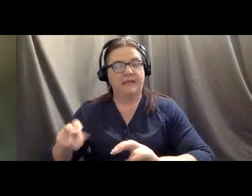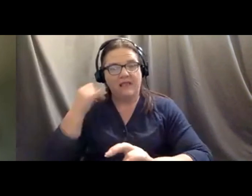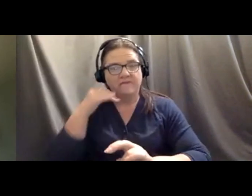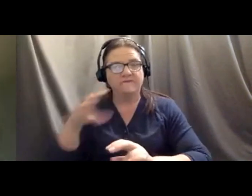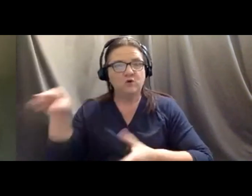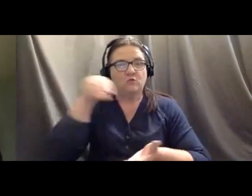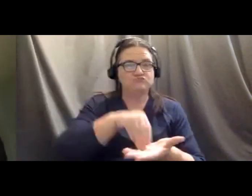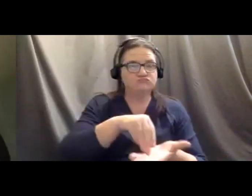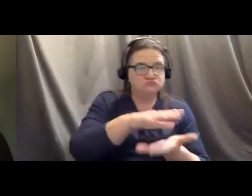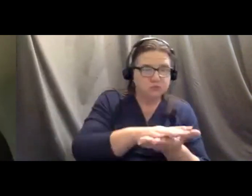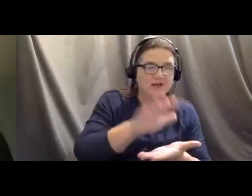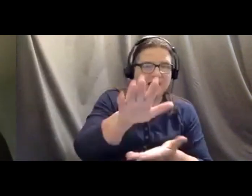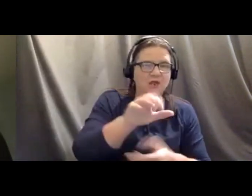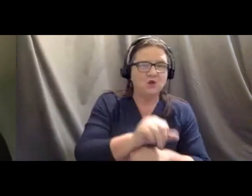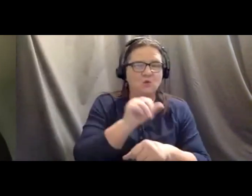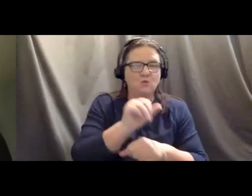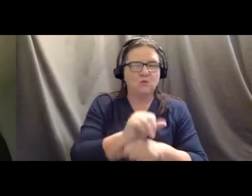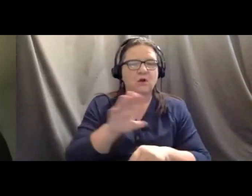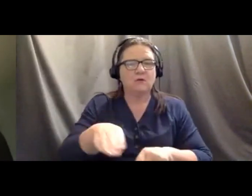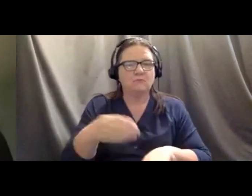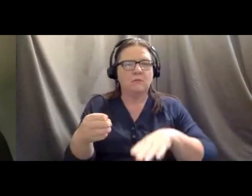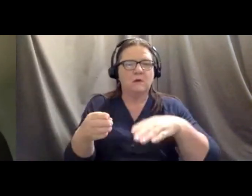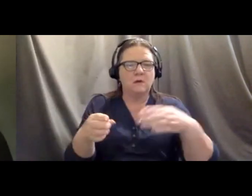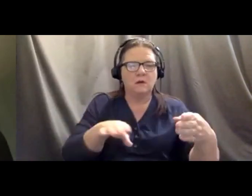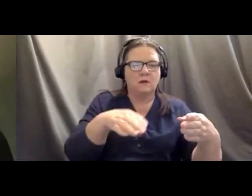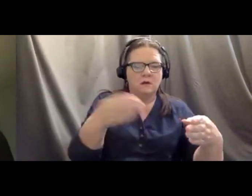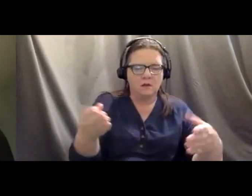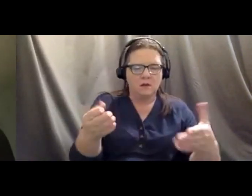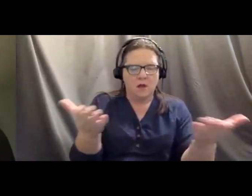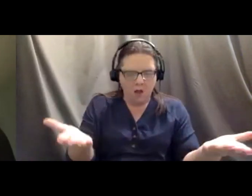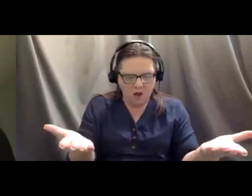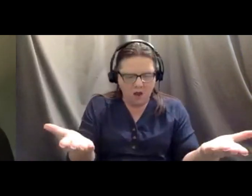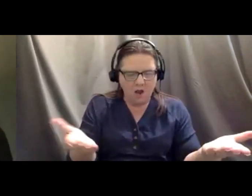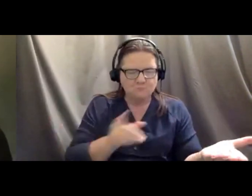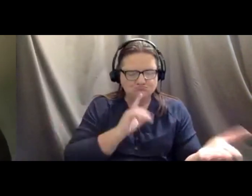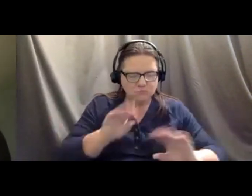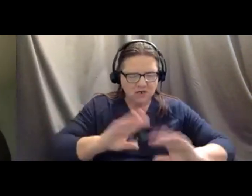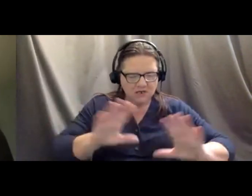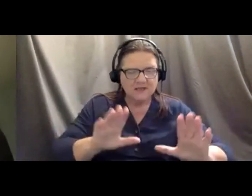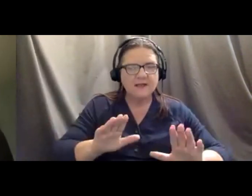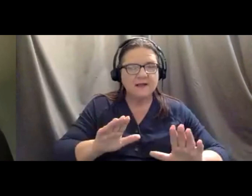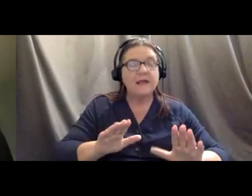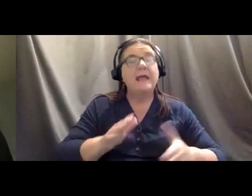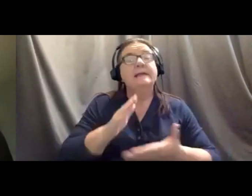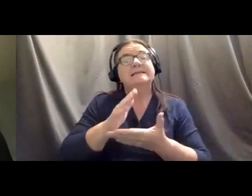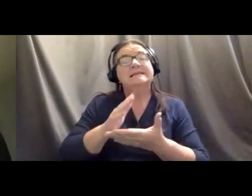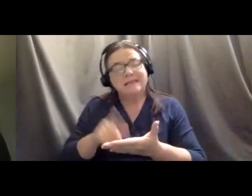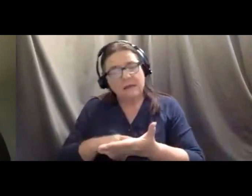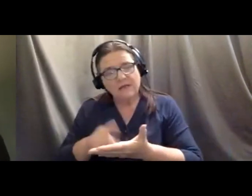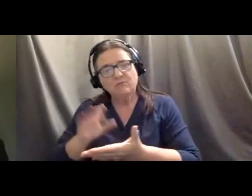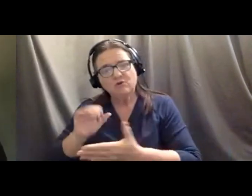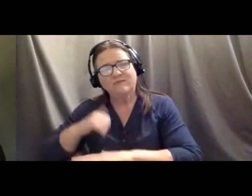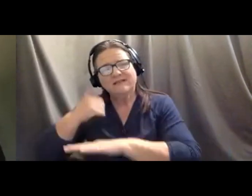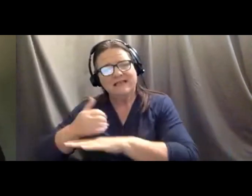And some are really helpful to construct at the beginning like those decision making structures